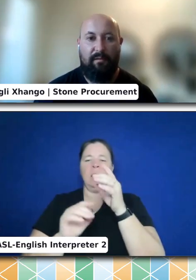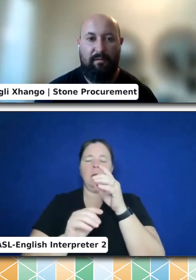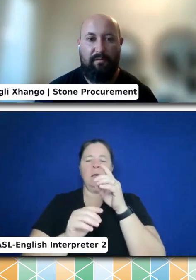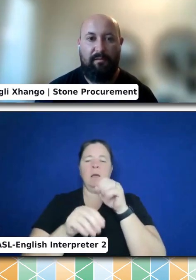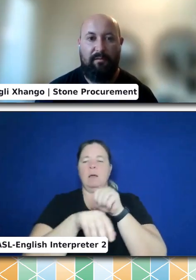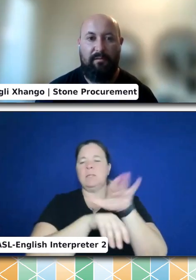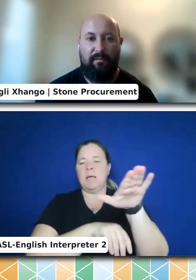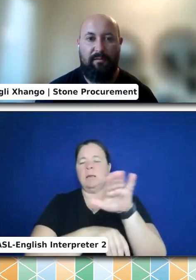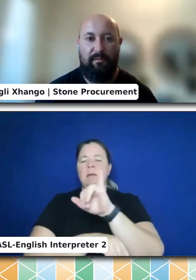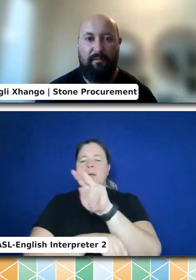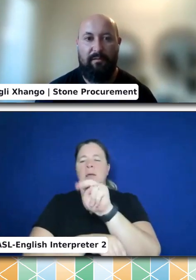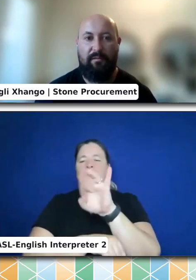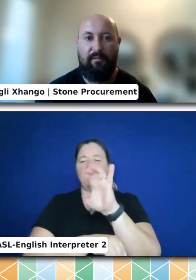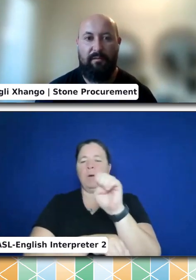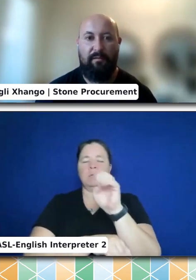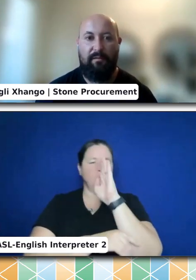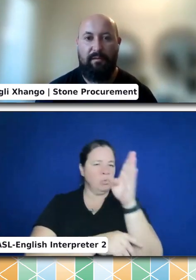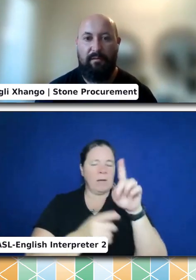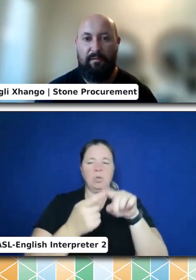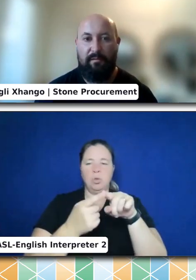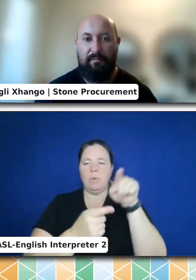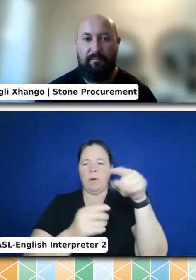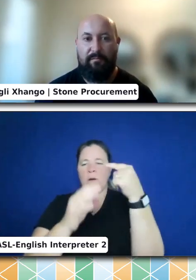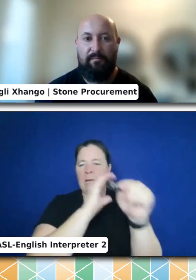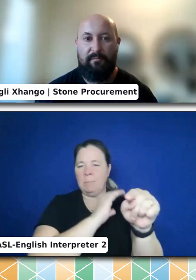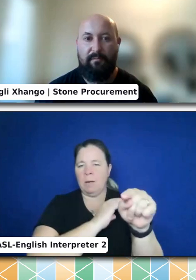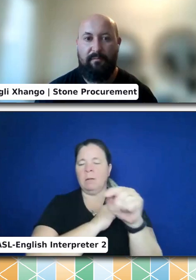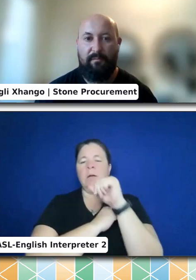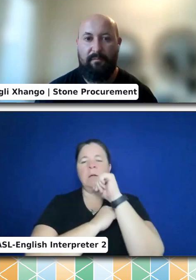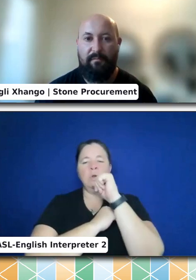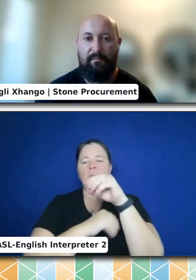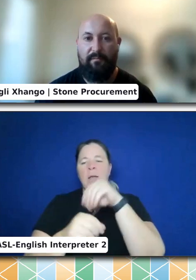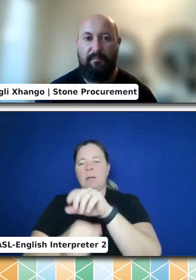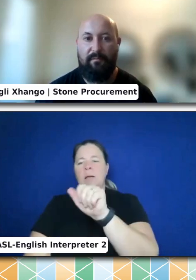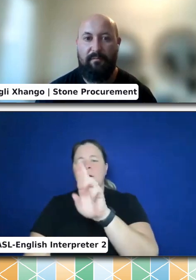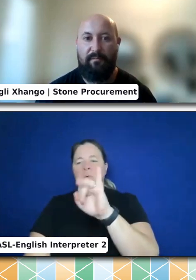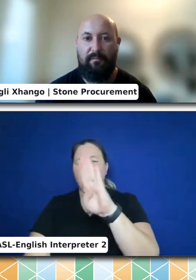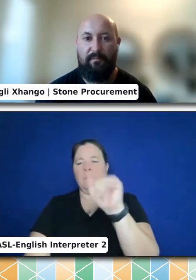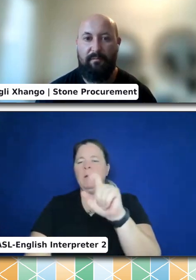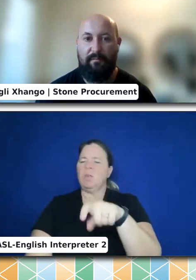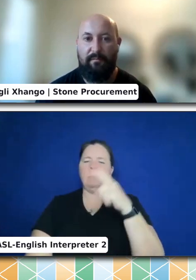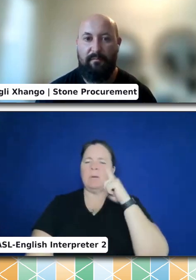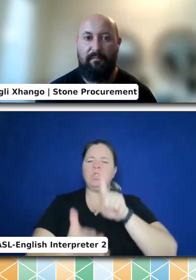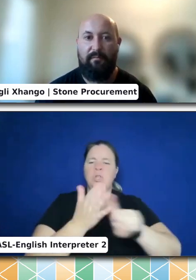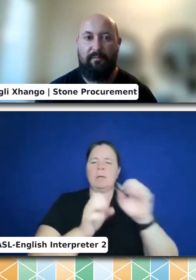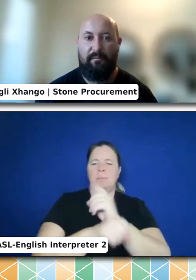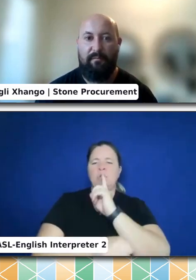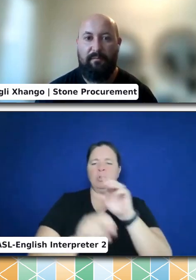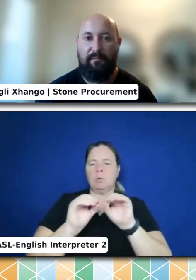Send invoice direct to their email. Not in Ariba, you must check to make sure.